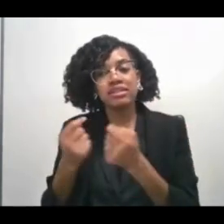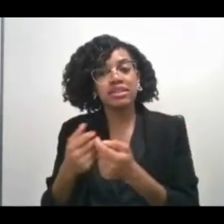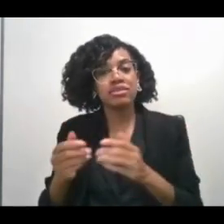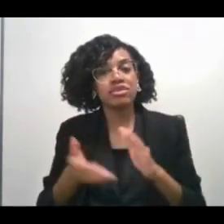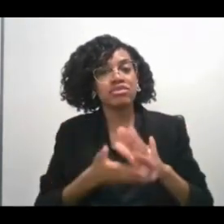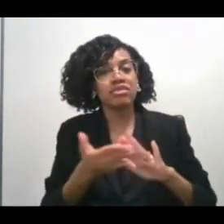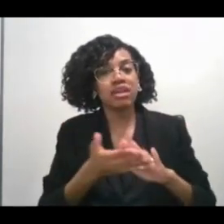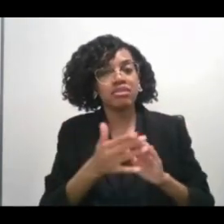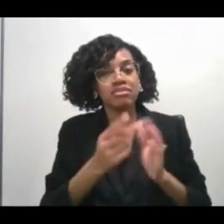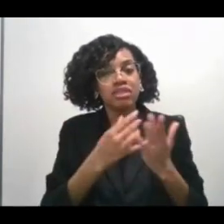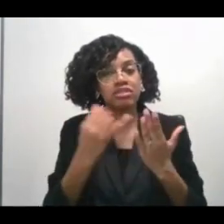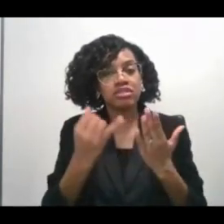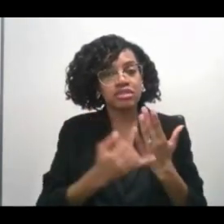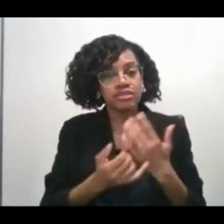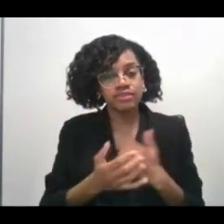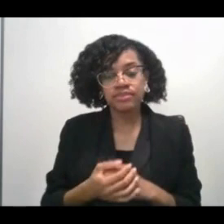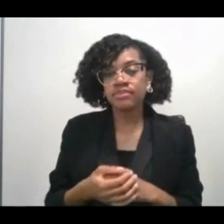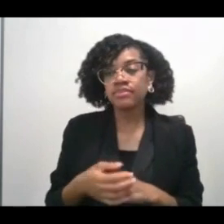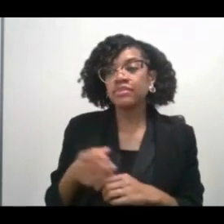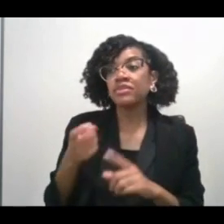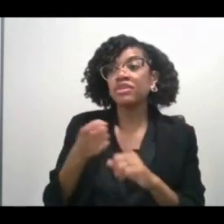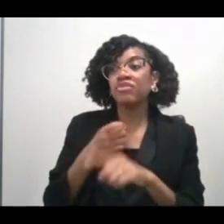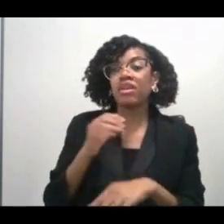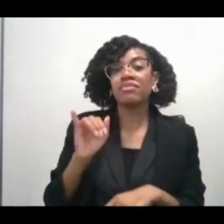Ned Gardiner: From the infrastructure side of the